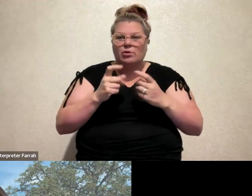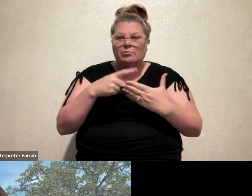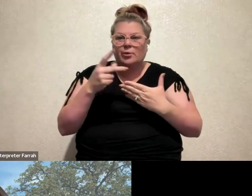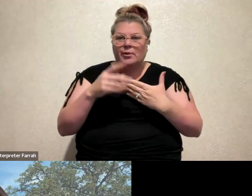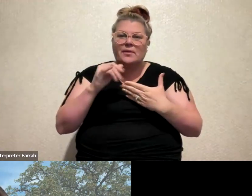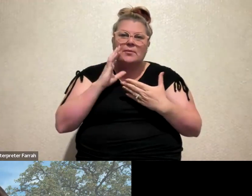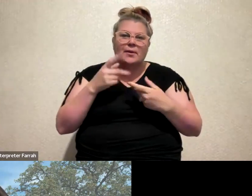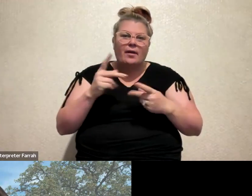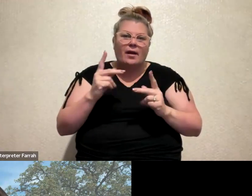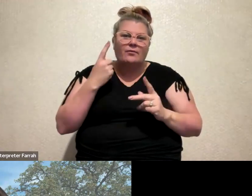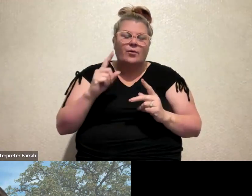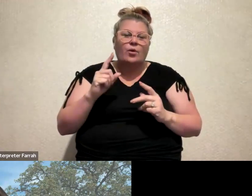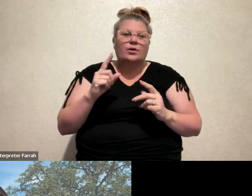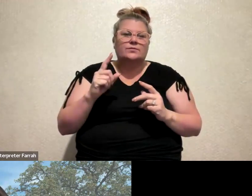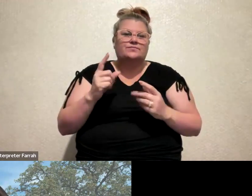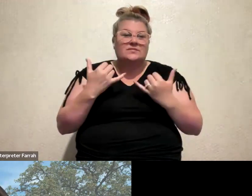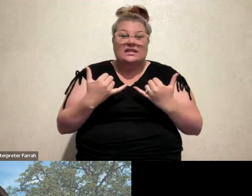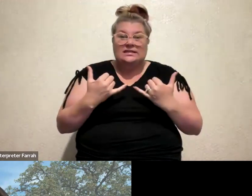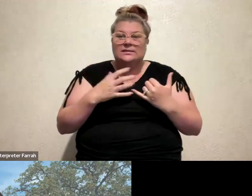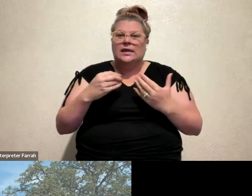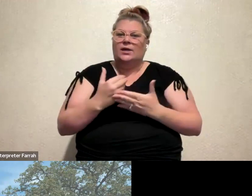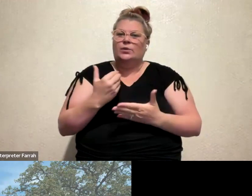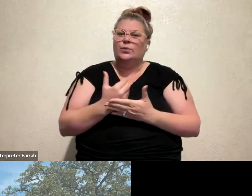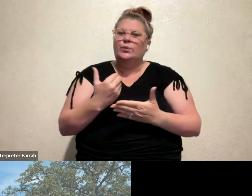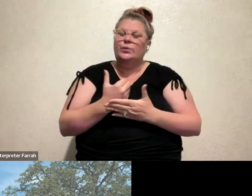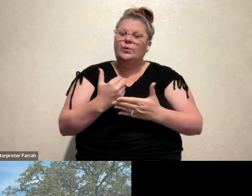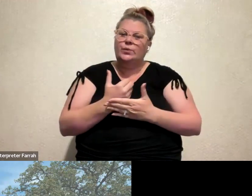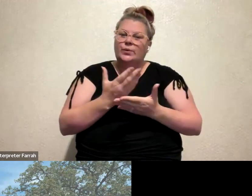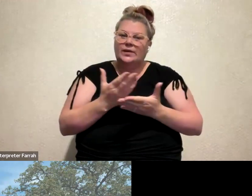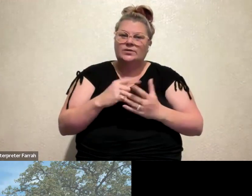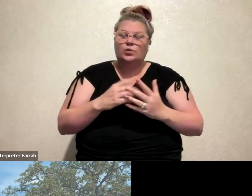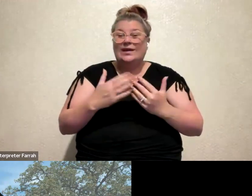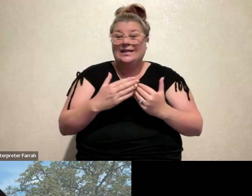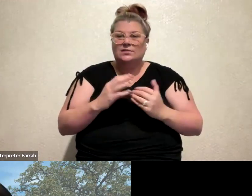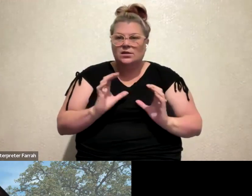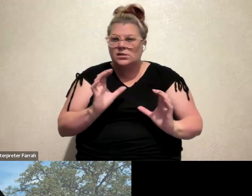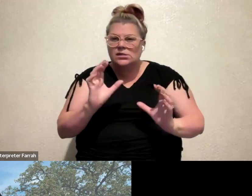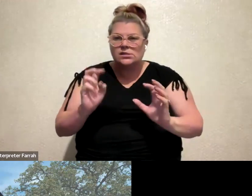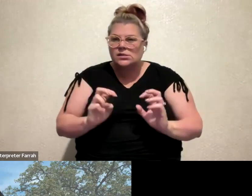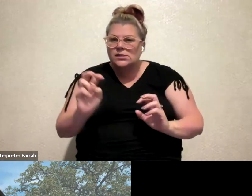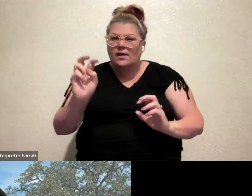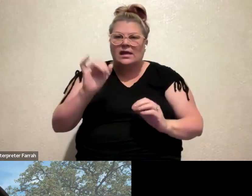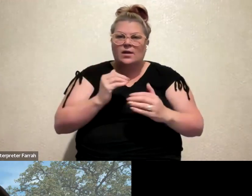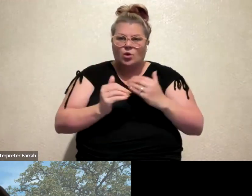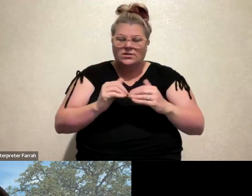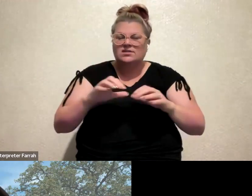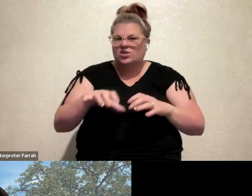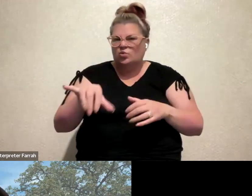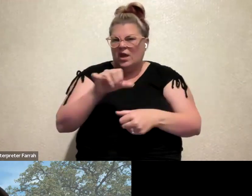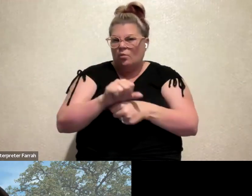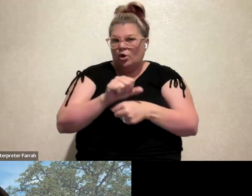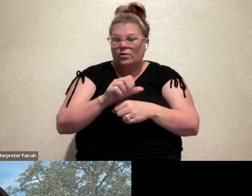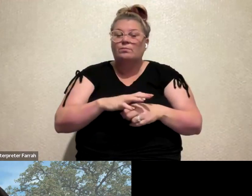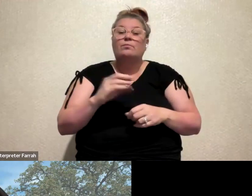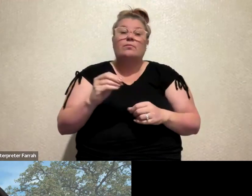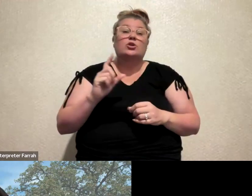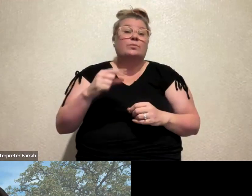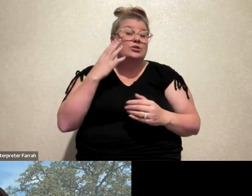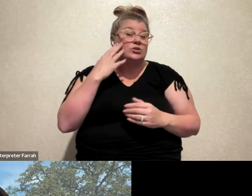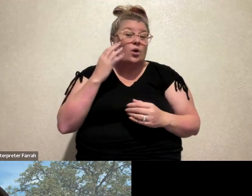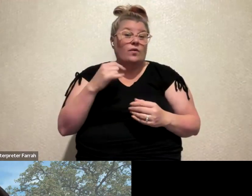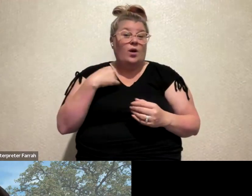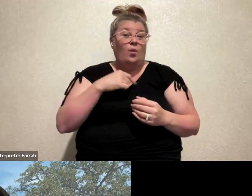for existing and new entities to easily navigate the process to do that work. Just know that we're